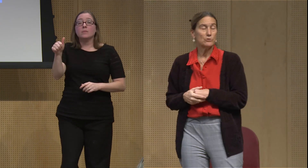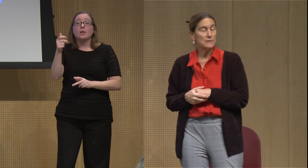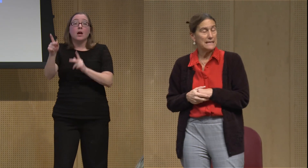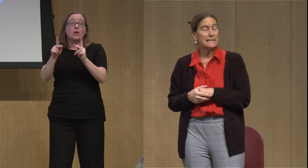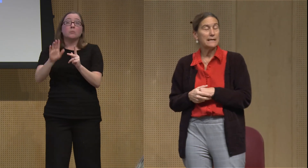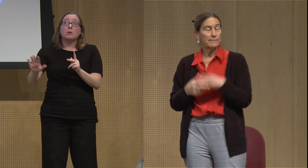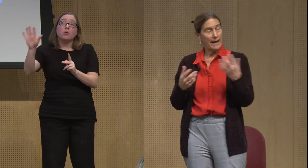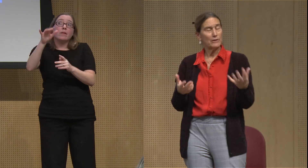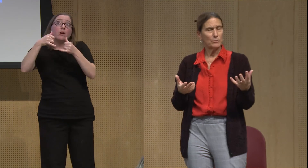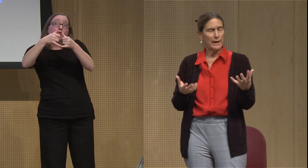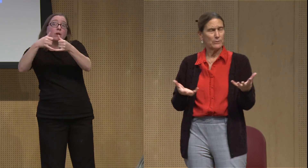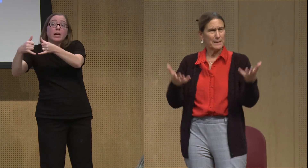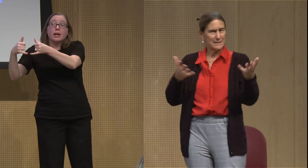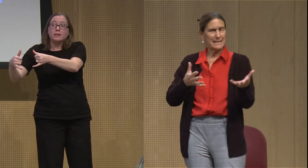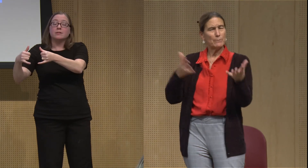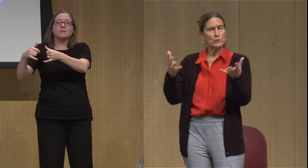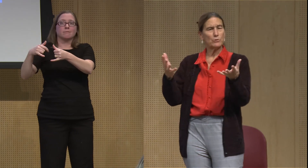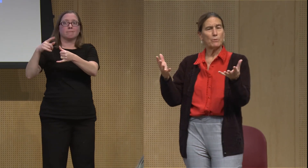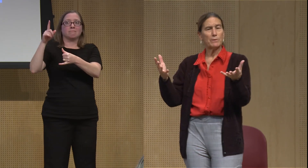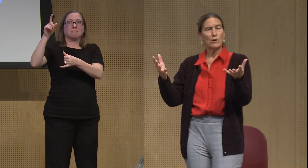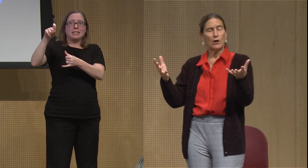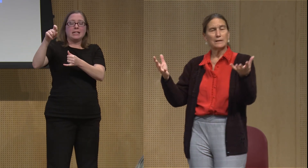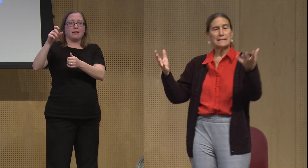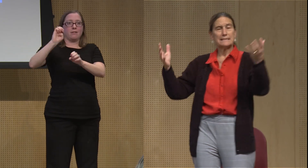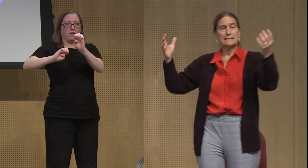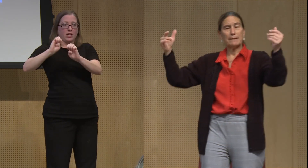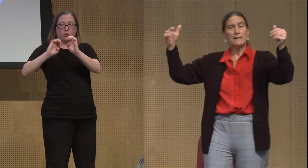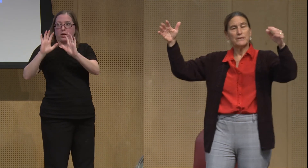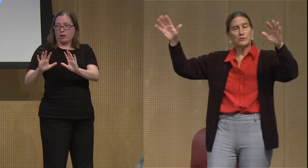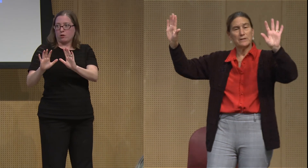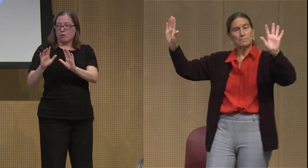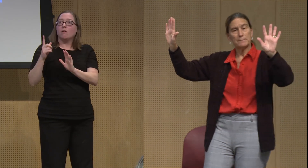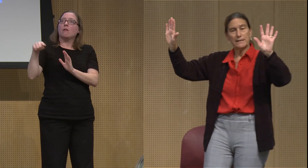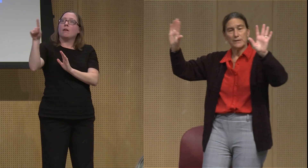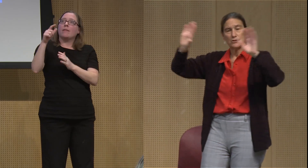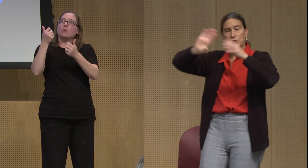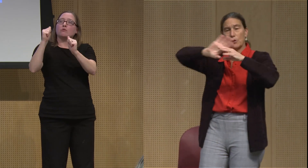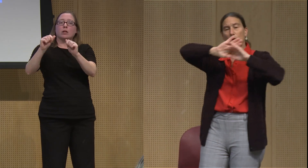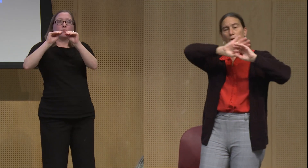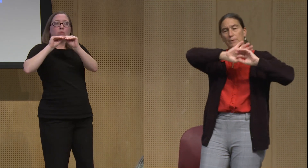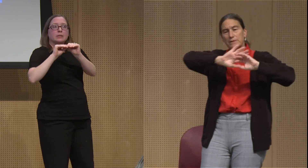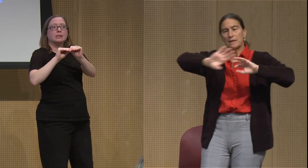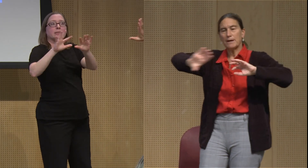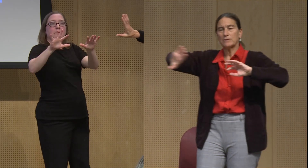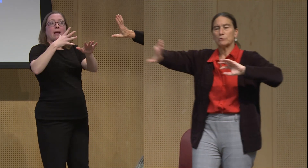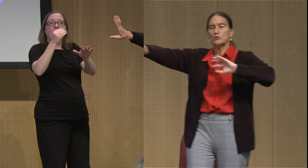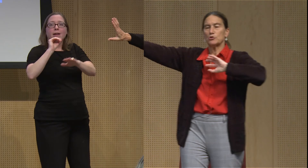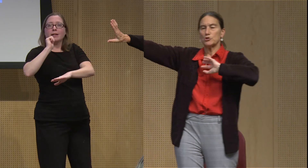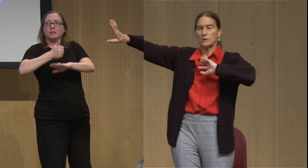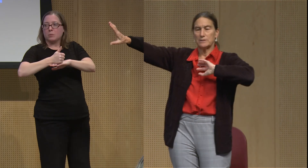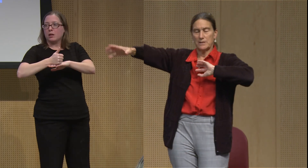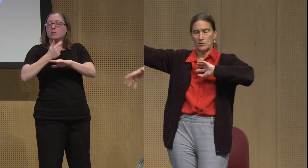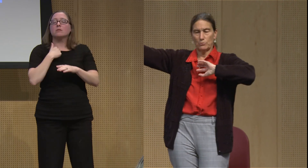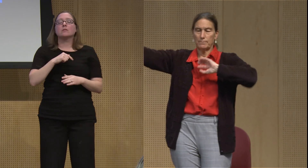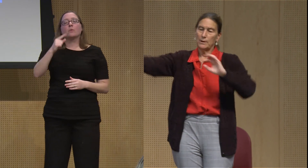WHO NEEDED AN EVALUATOR BECAUSE THEY WERE DOING WHAT WE CALL DISSEMINATION AND IMPLEMENTATION. SO WHEN WE THINK ABOUT THE RESEARCH CONTINUUM,